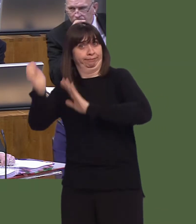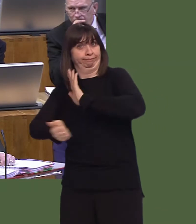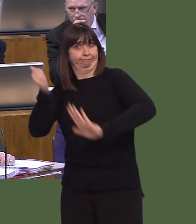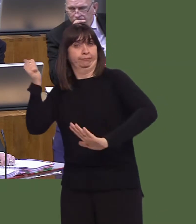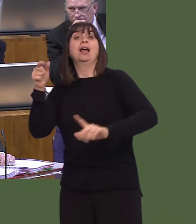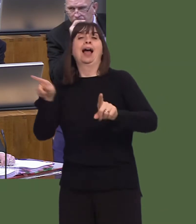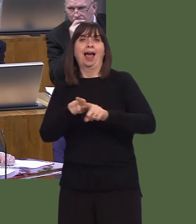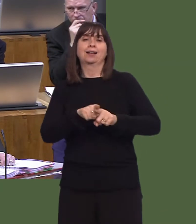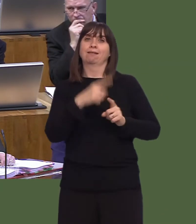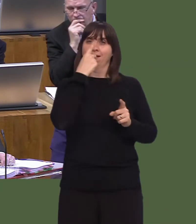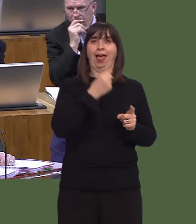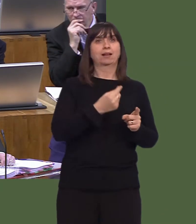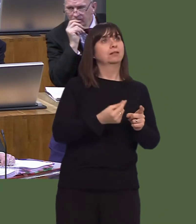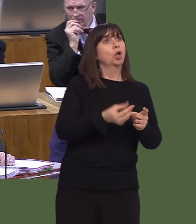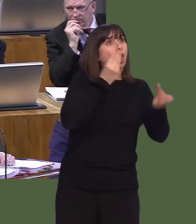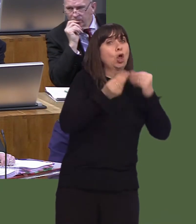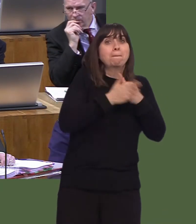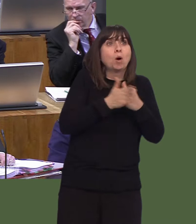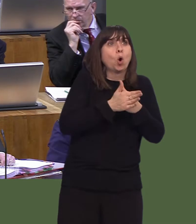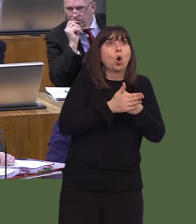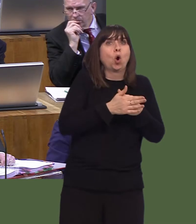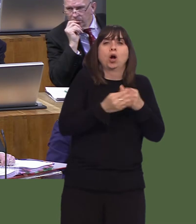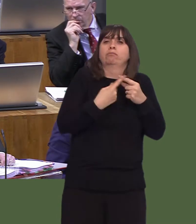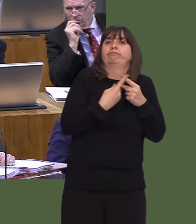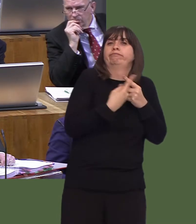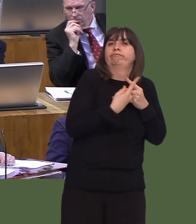So, that consultation will be an important part of the direction that we take in terms